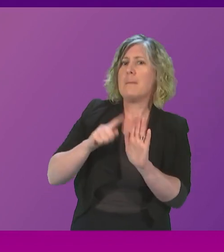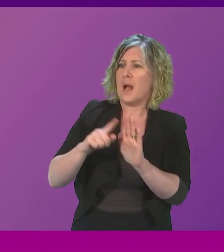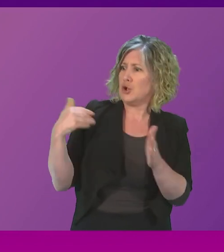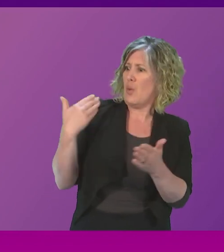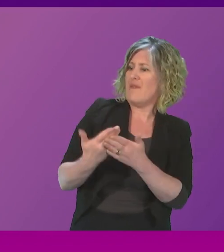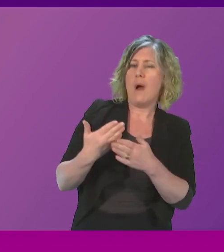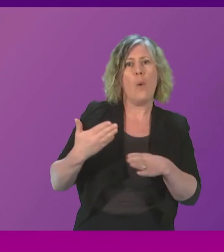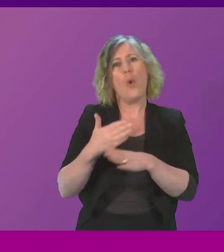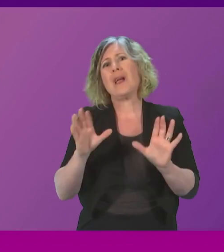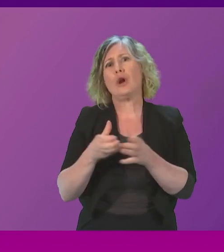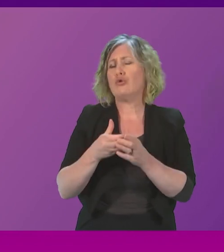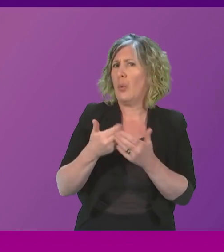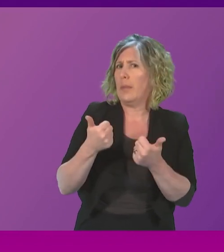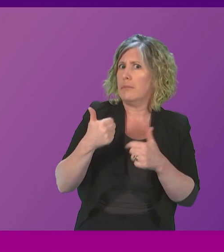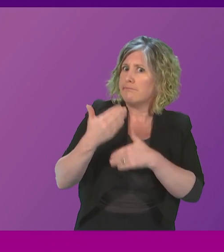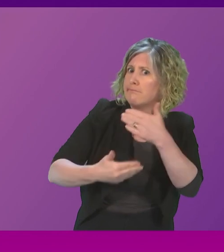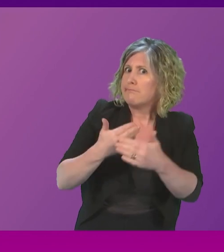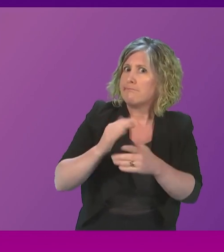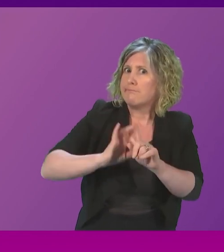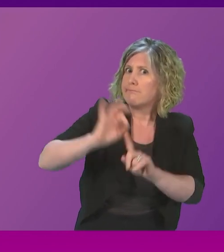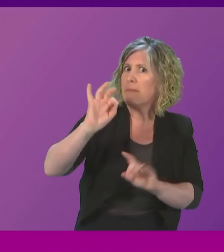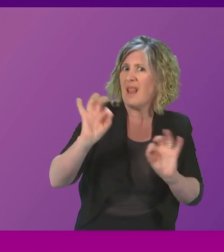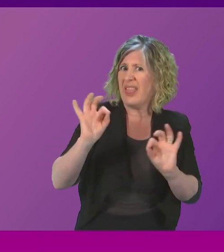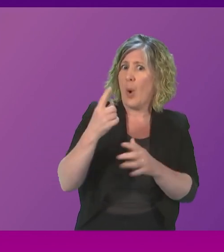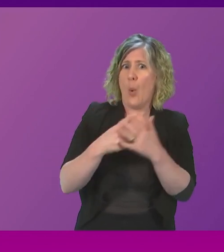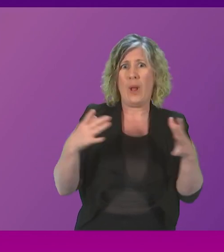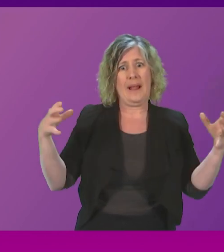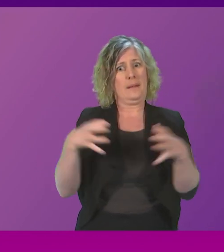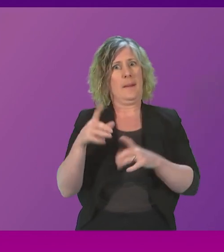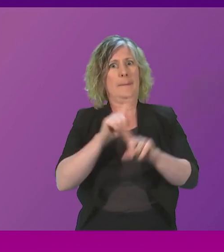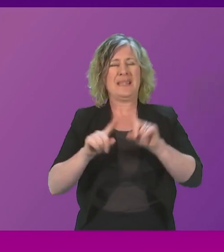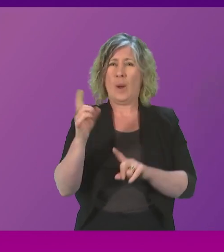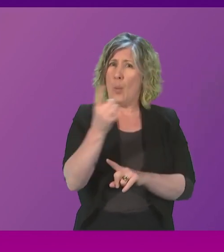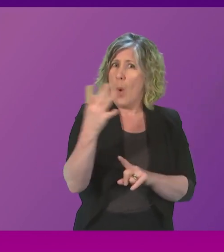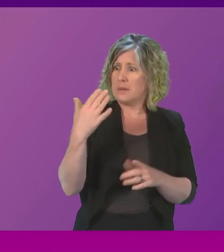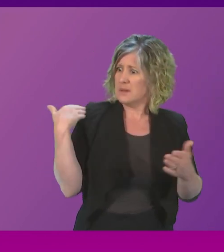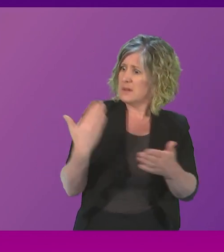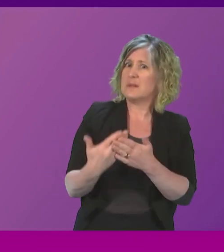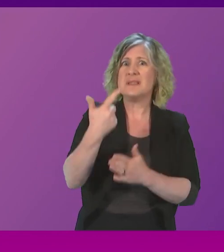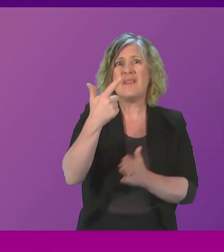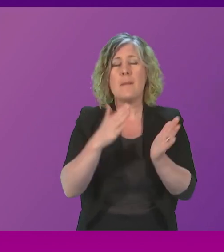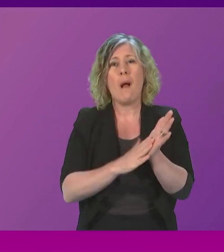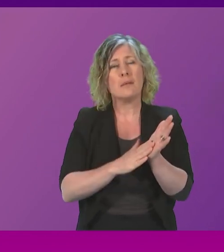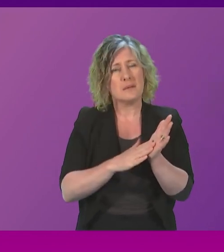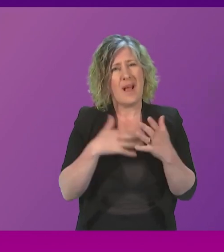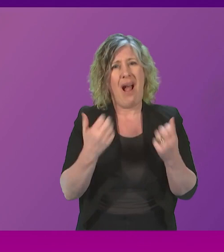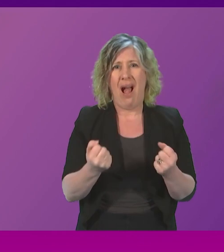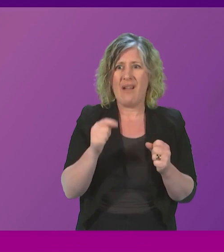In fact, it has met only once in seven months. Well-respected members of Cricket Scotland’s anti-racism and equality, diversion and inclusion